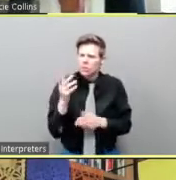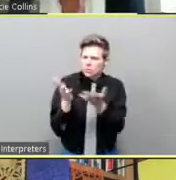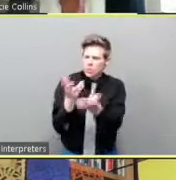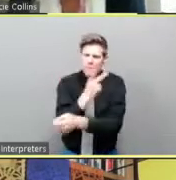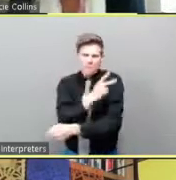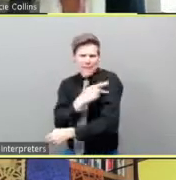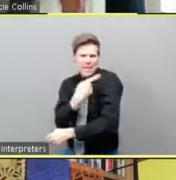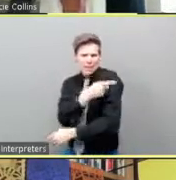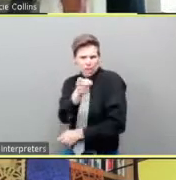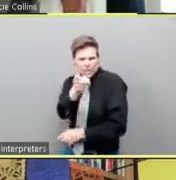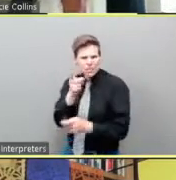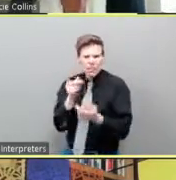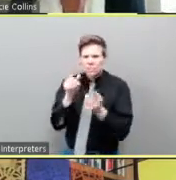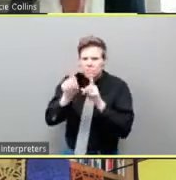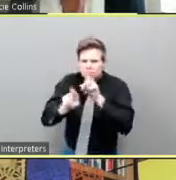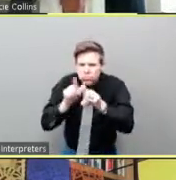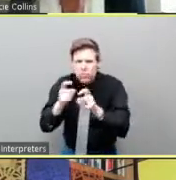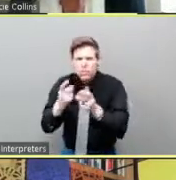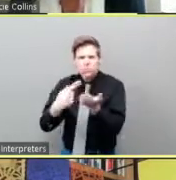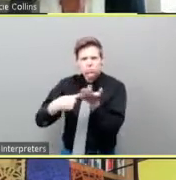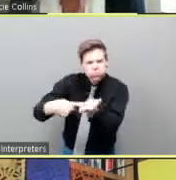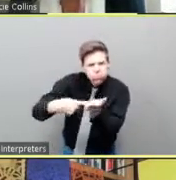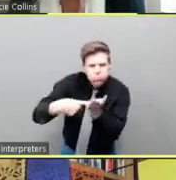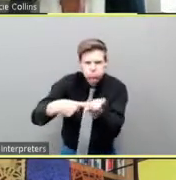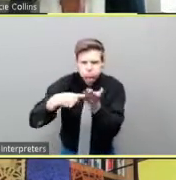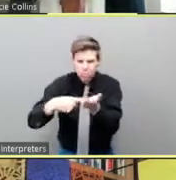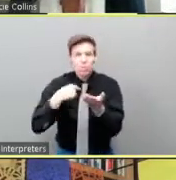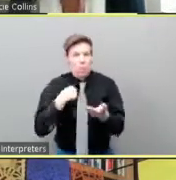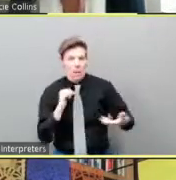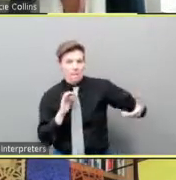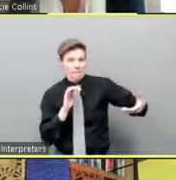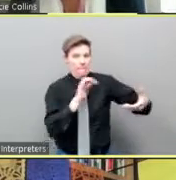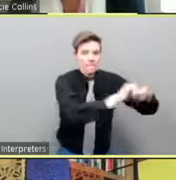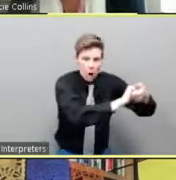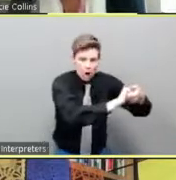partner, I'm speaking directly to our primary care providers. Please reach